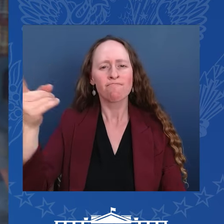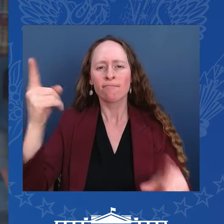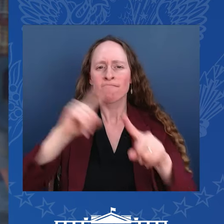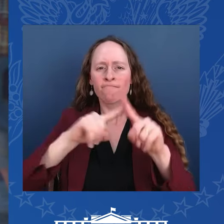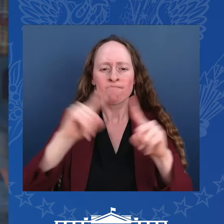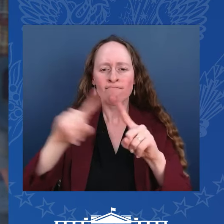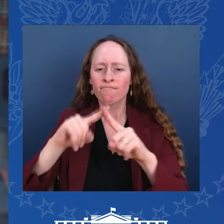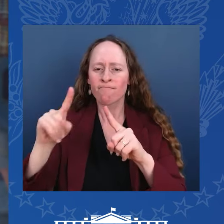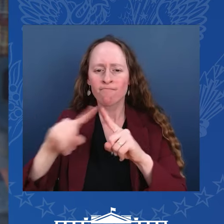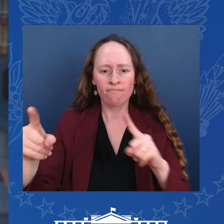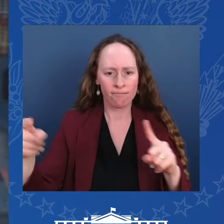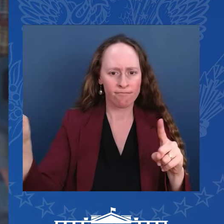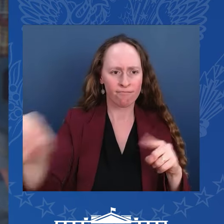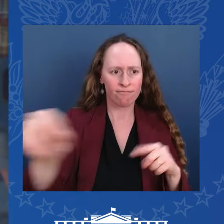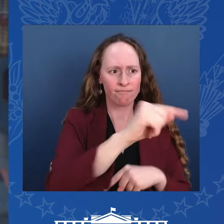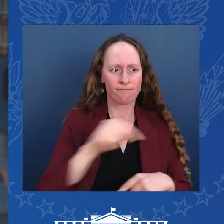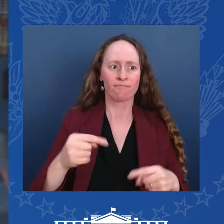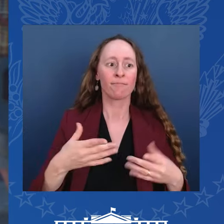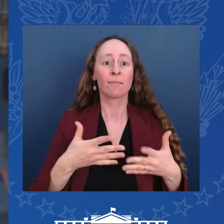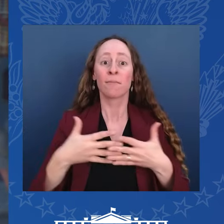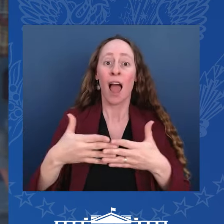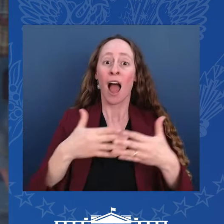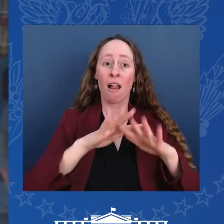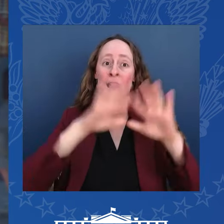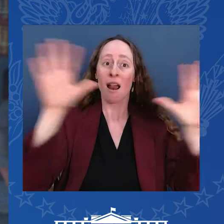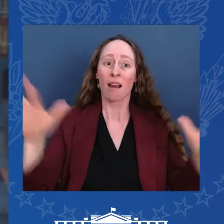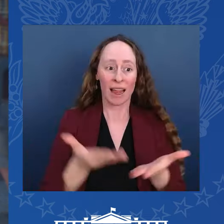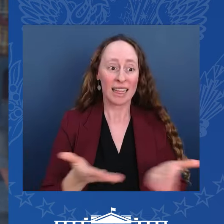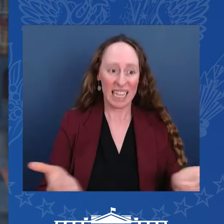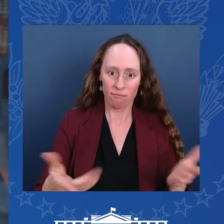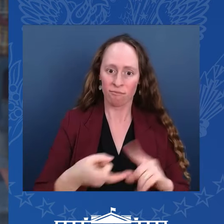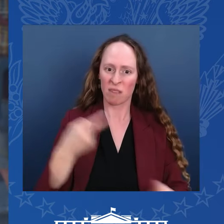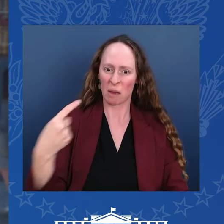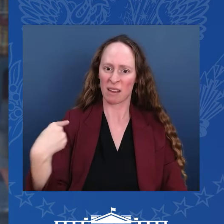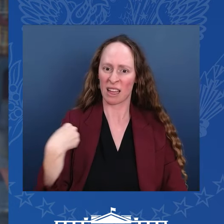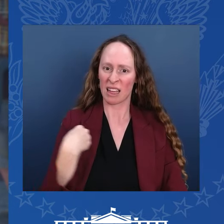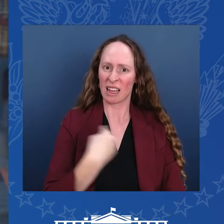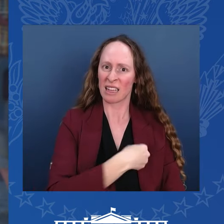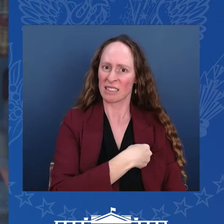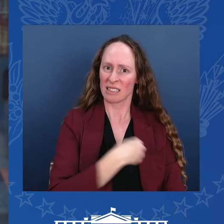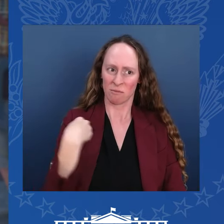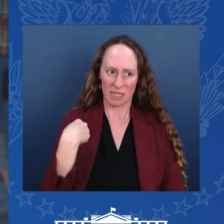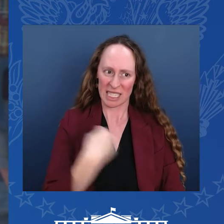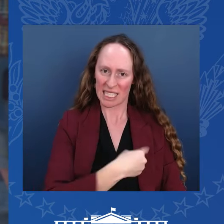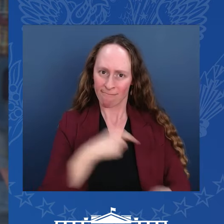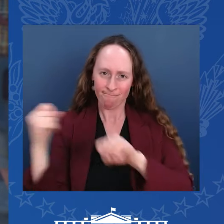that was at some point handled by a longshoreman. President Biden signed the infrastructure legislation